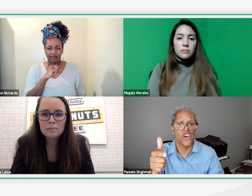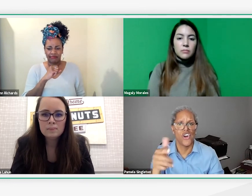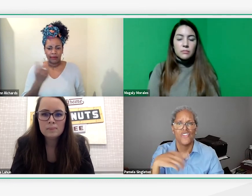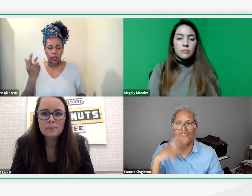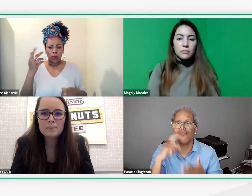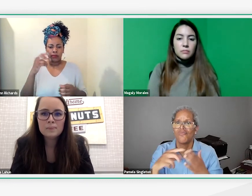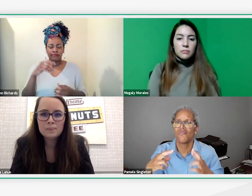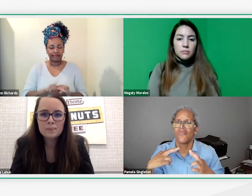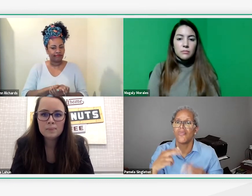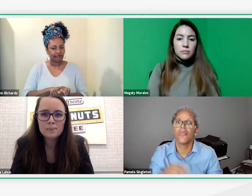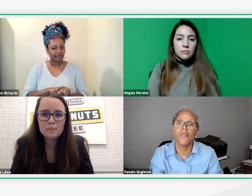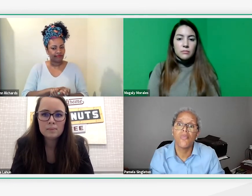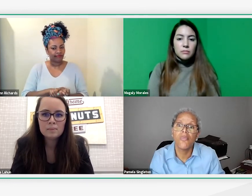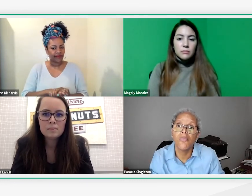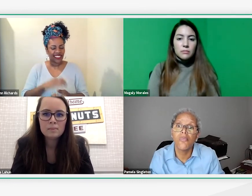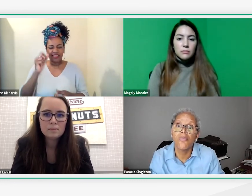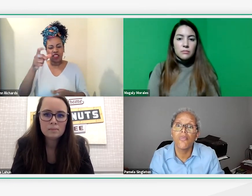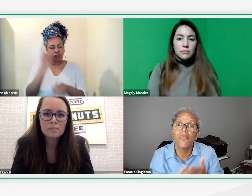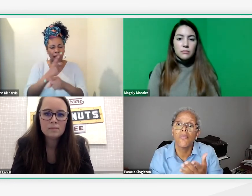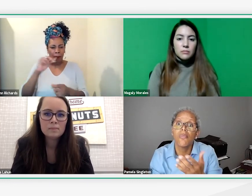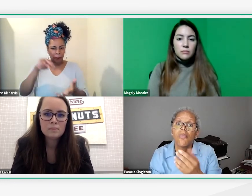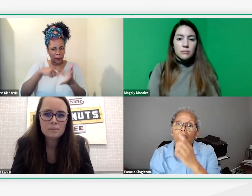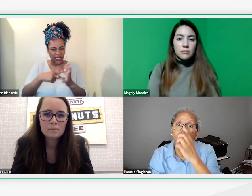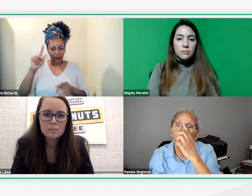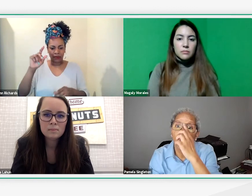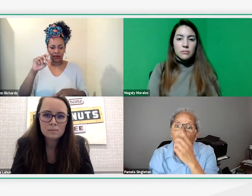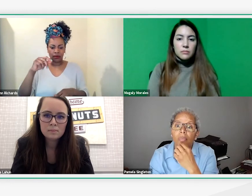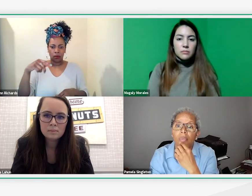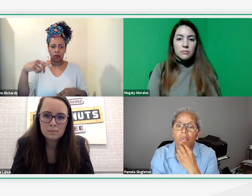now on my money, rather than later. >>ROXANN RICHARDS: